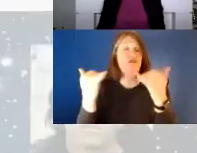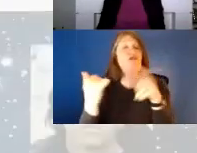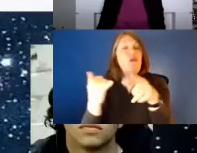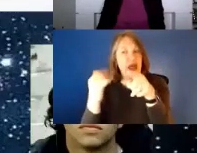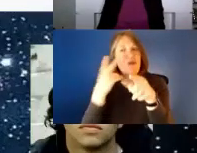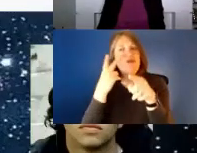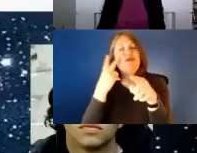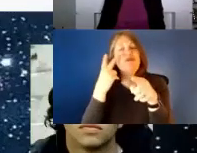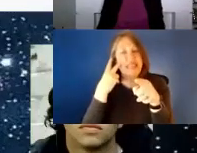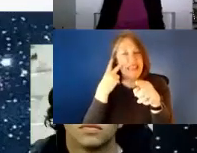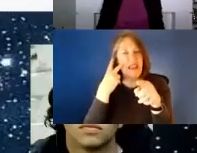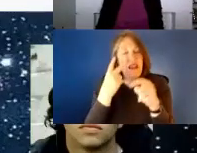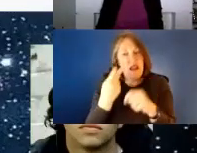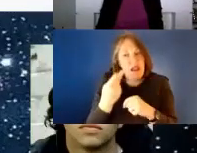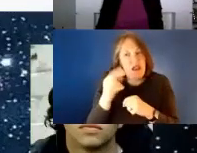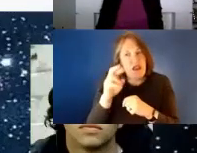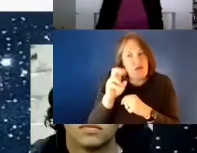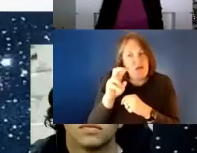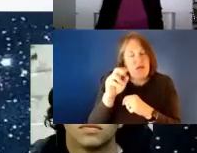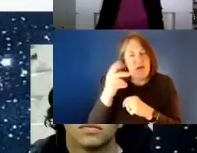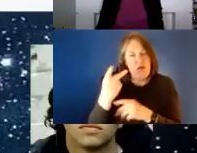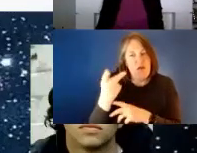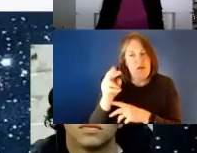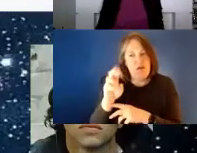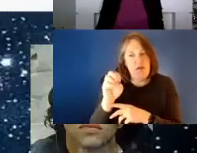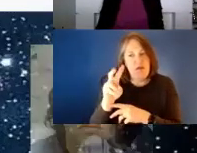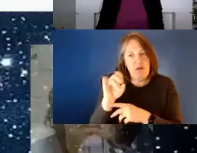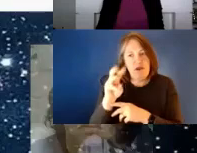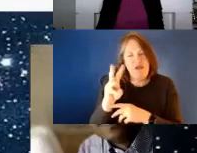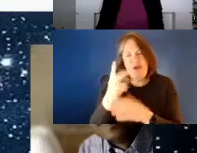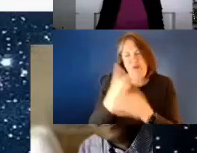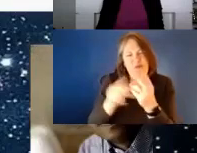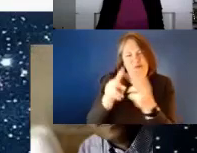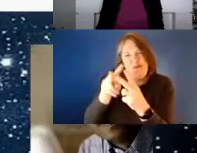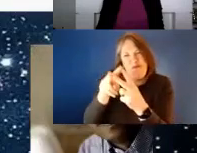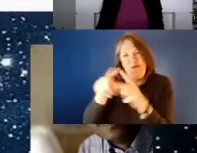in preview. Both of those will work fine, it is a matter of taste.